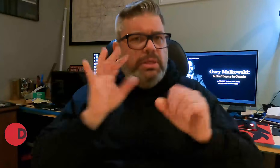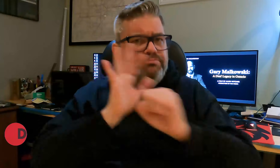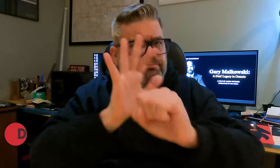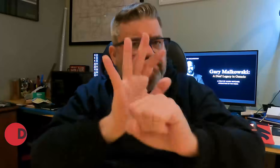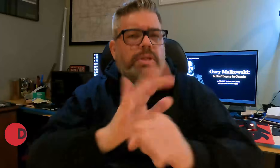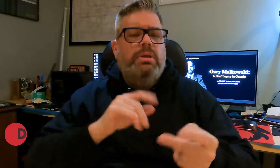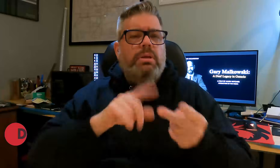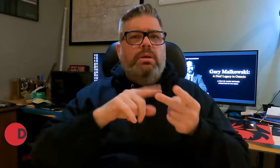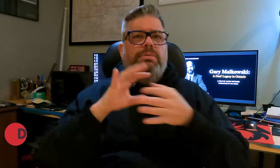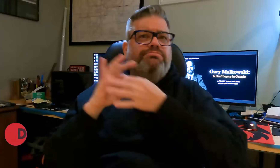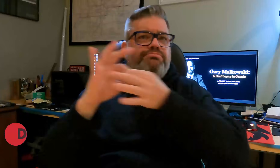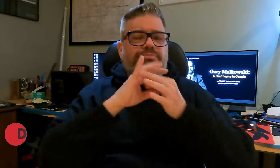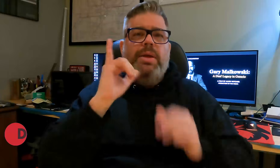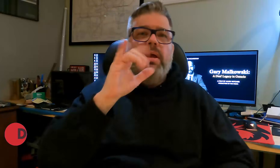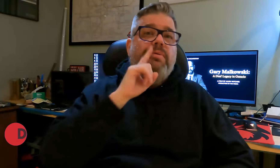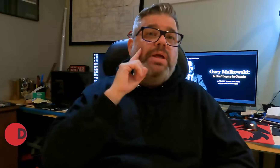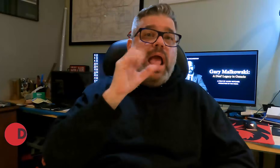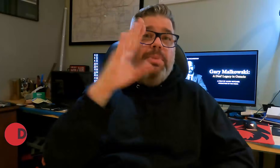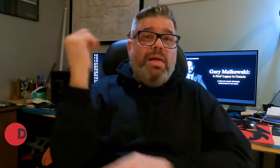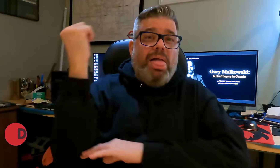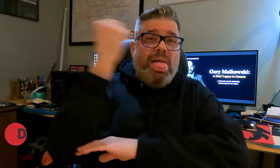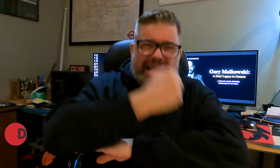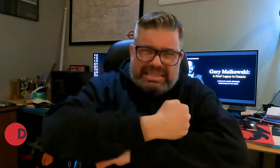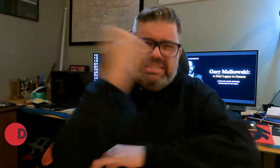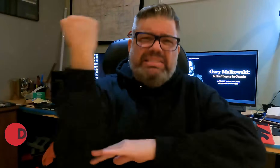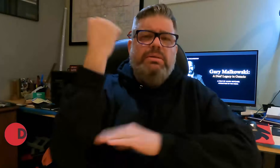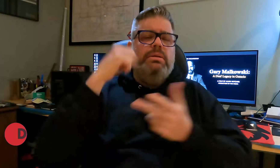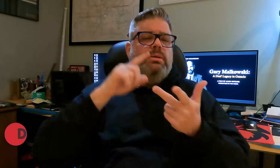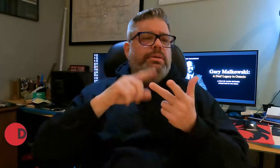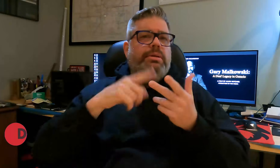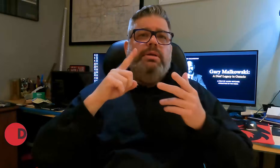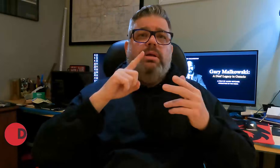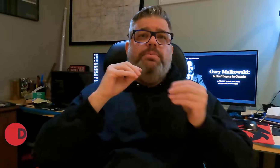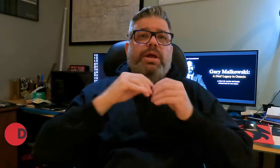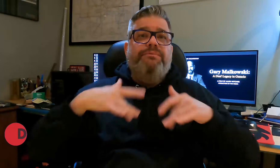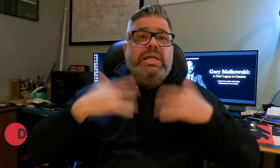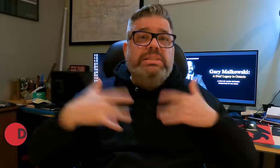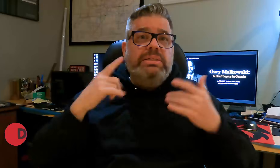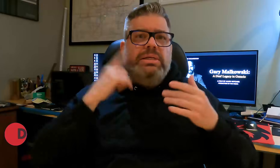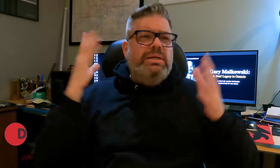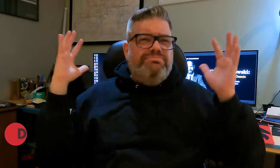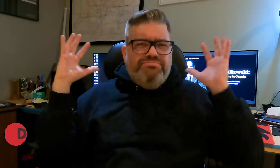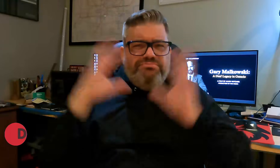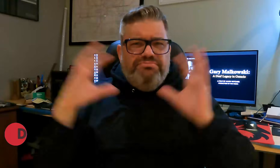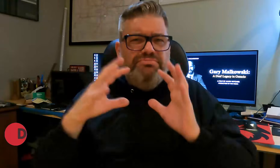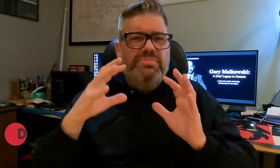advocacy, and connections. Some Deaf clubs are closing, but I would like to see them return instead of disappearing. We need more events where Deaf people can gather.